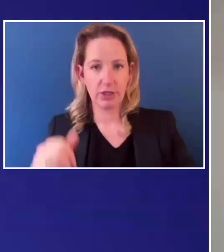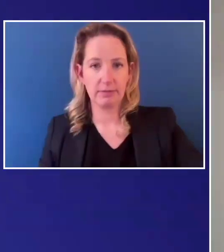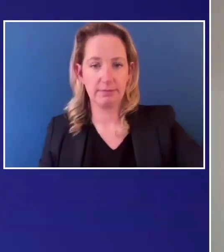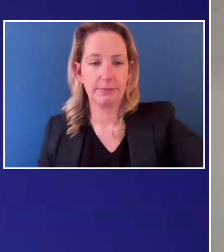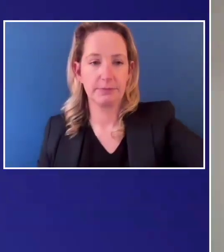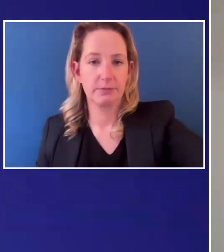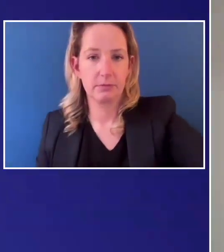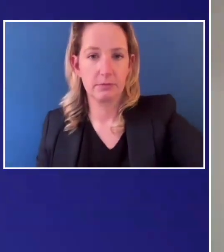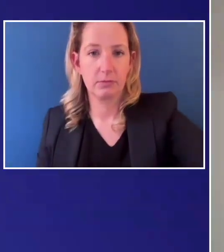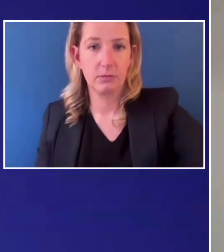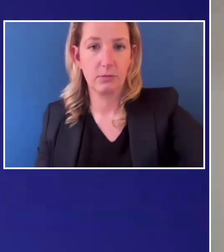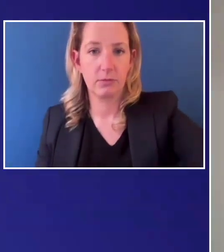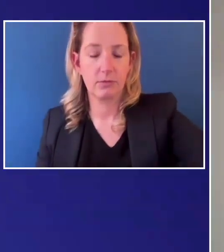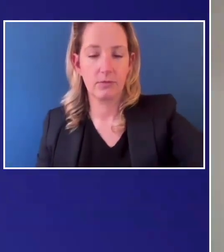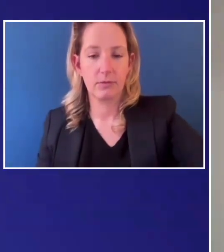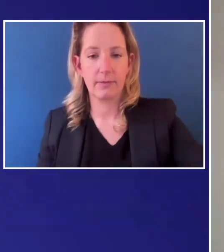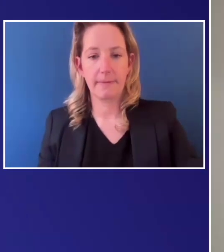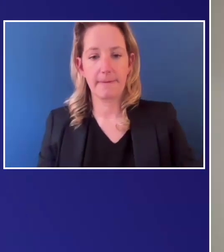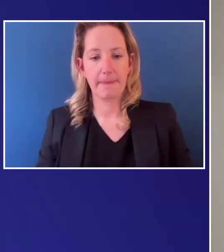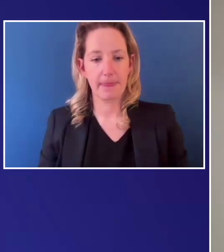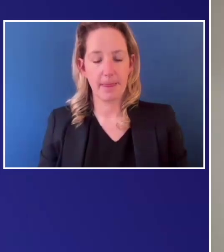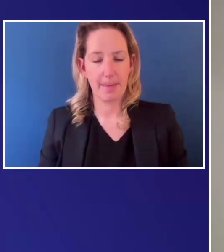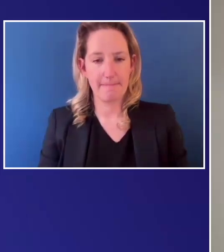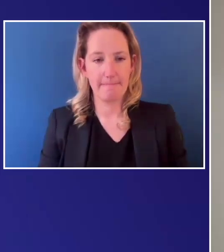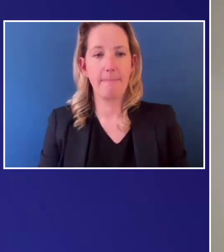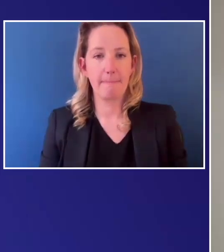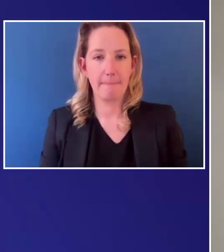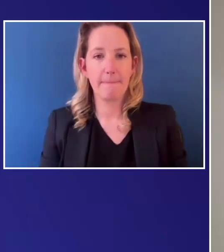I'm just waiting for it to get pulled up.